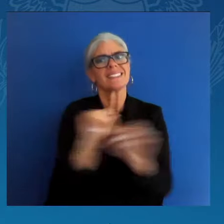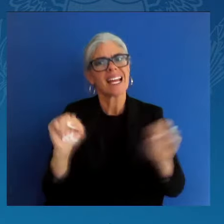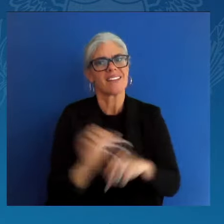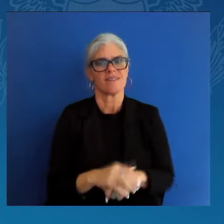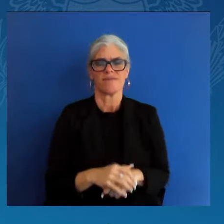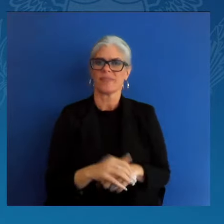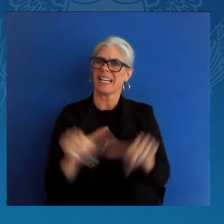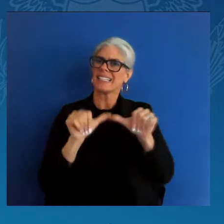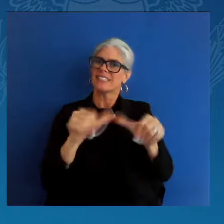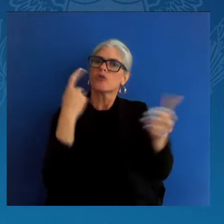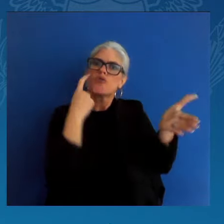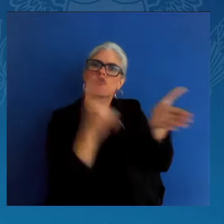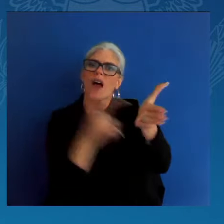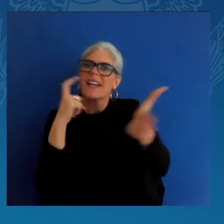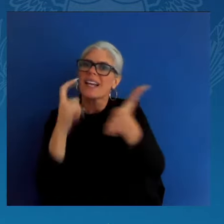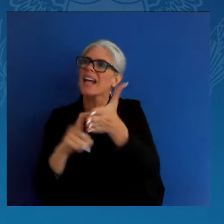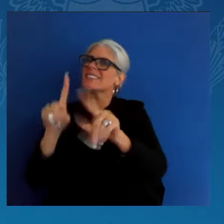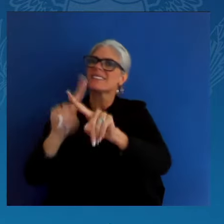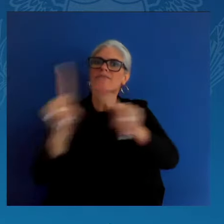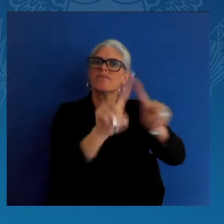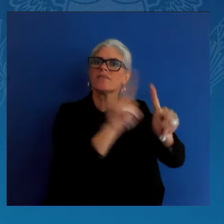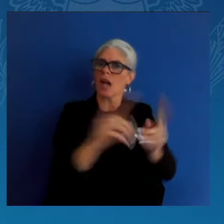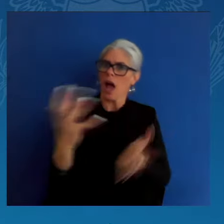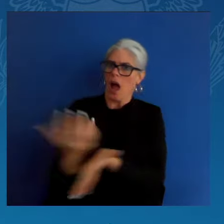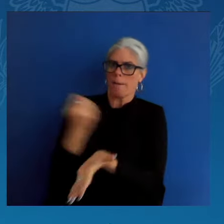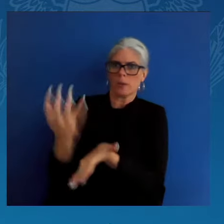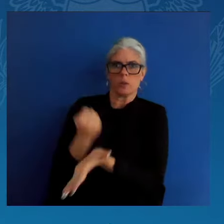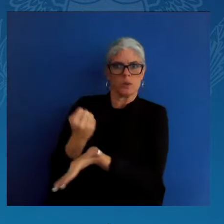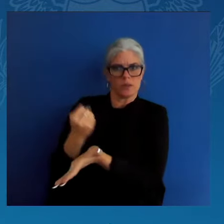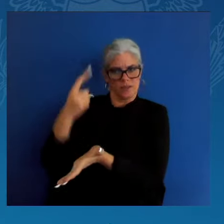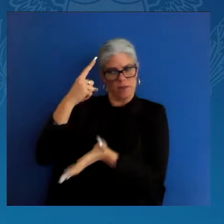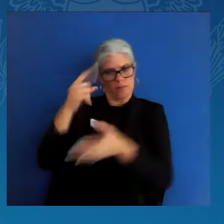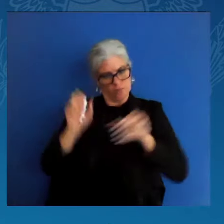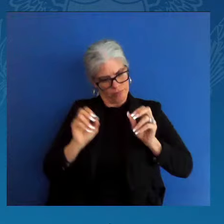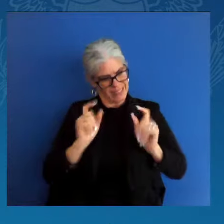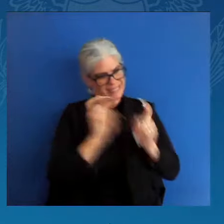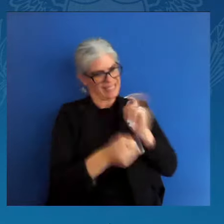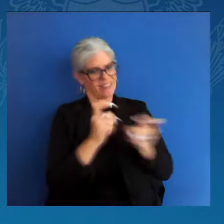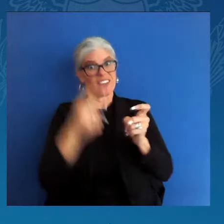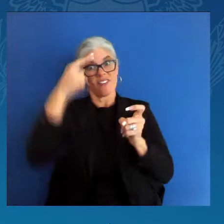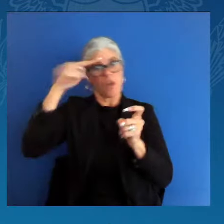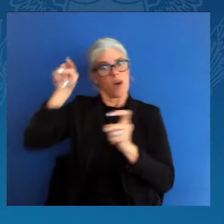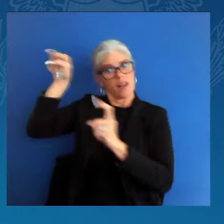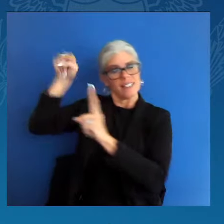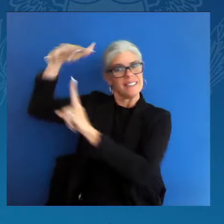and we have Deputy Secretary of Defense Kathleen Hicks and the vice chairman of the Joint Chiefs of Staff,